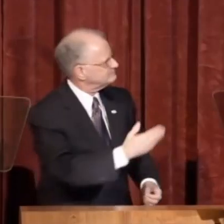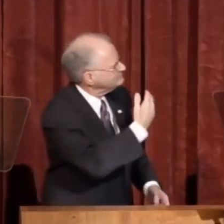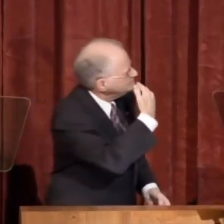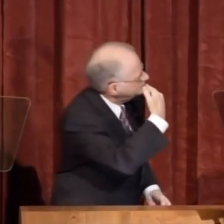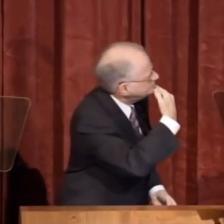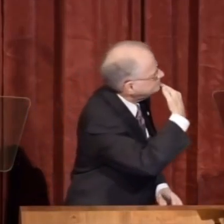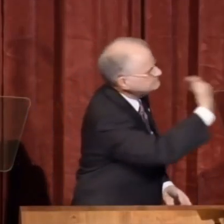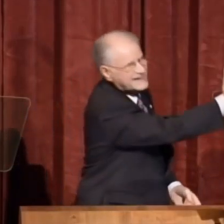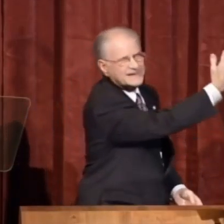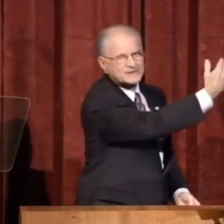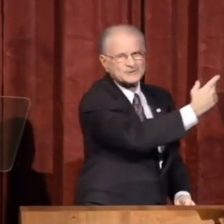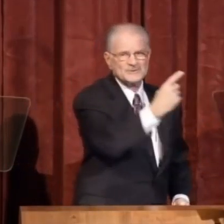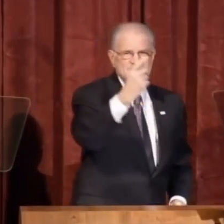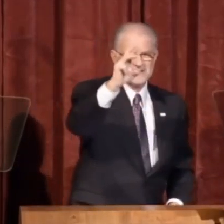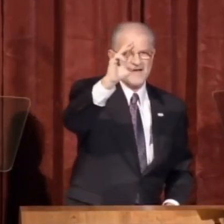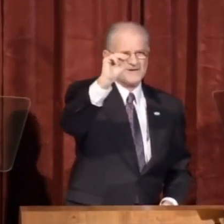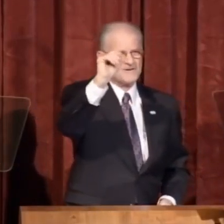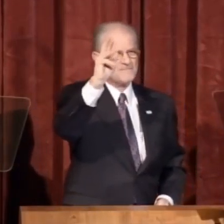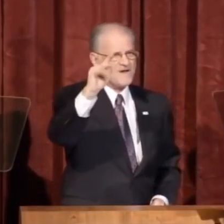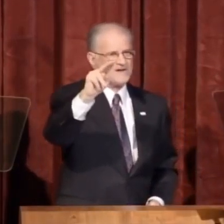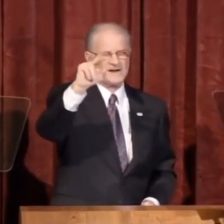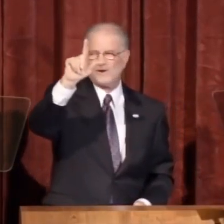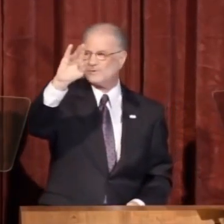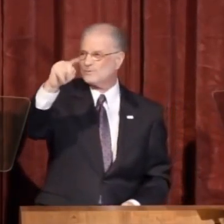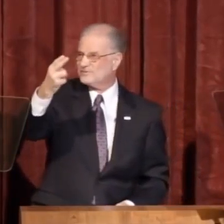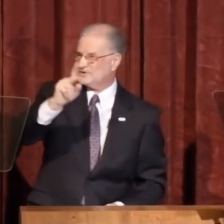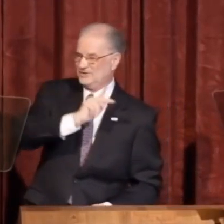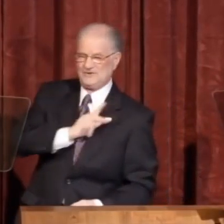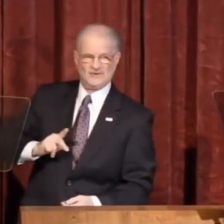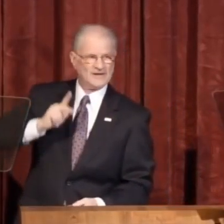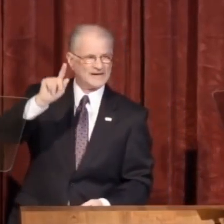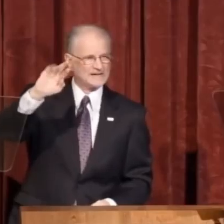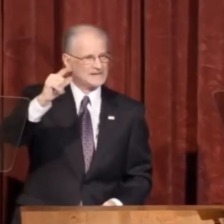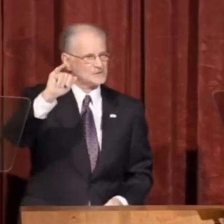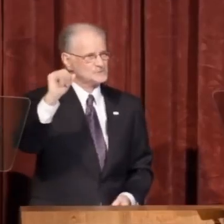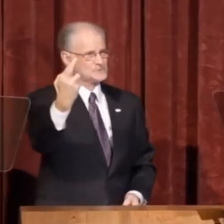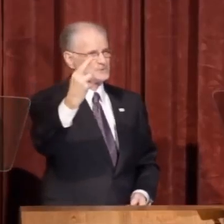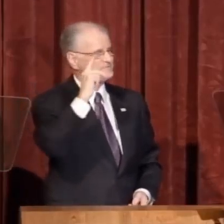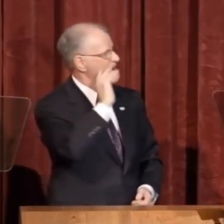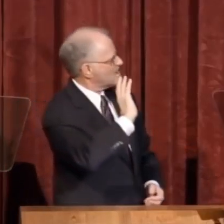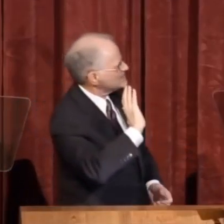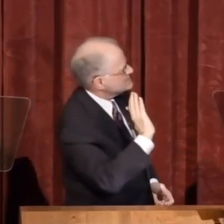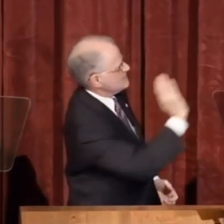Throughout this speech I have mentioned time and time again his words.